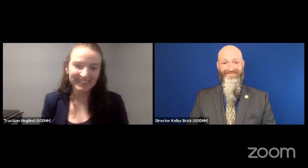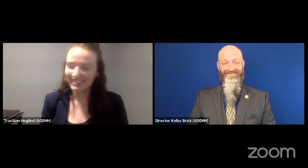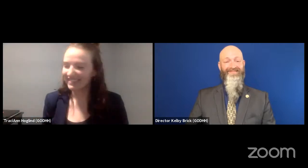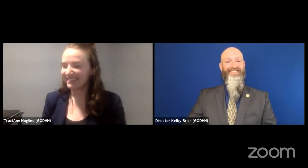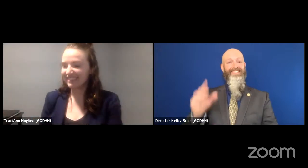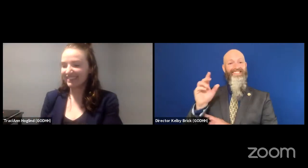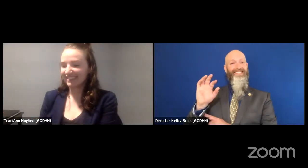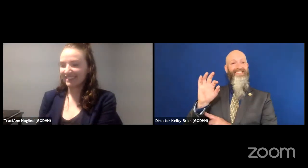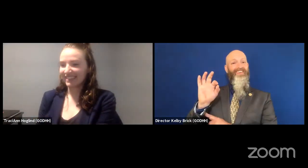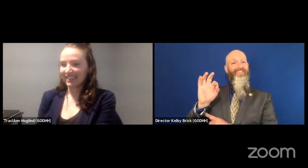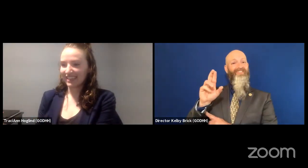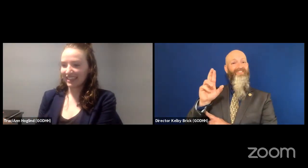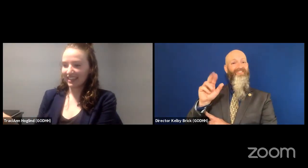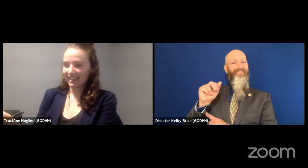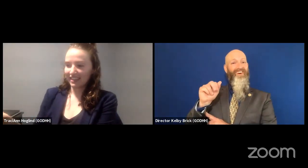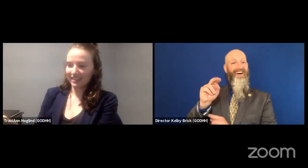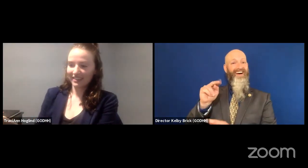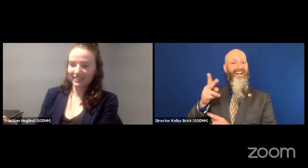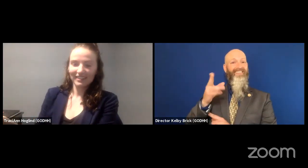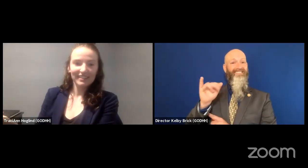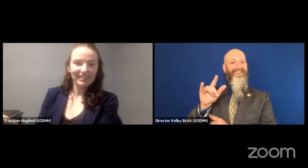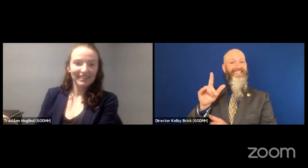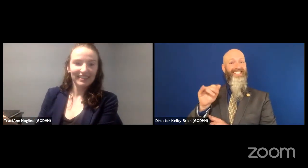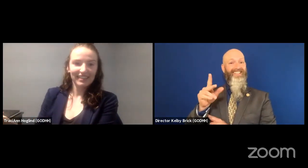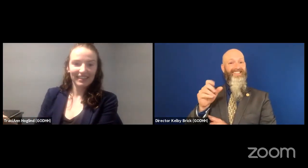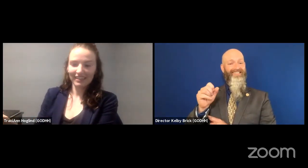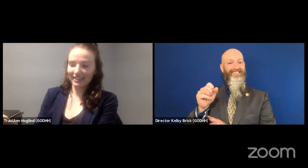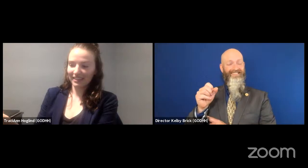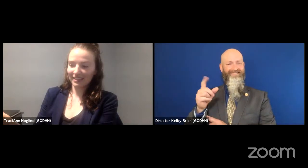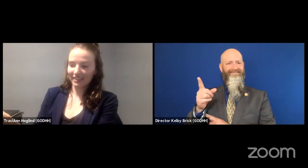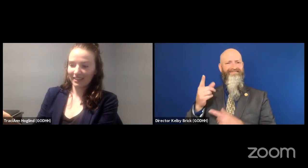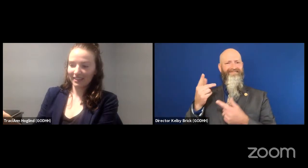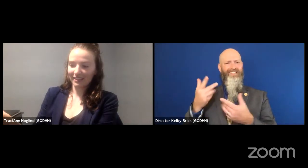is fantastic. Thank you for all of your support, Dr. Phillips.